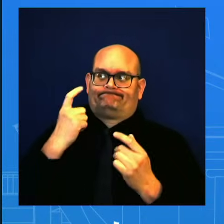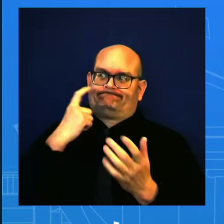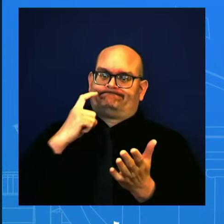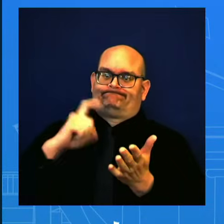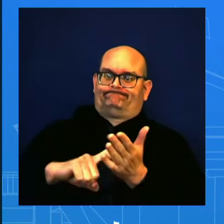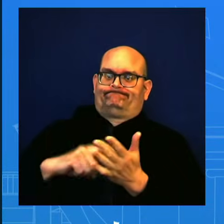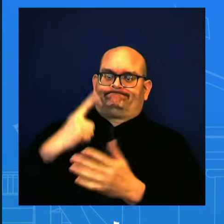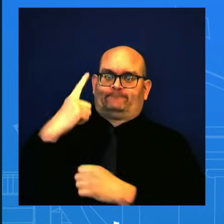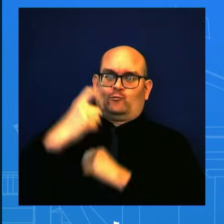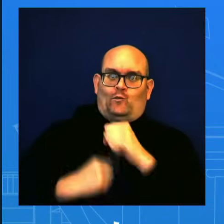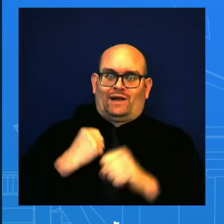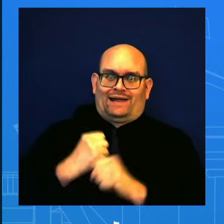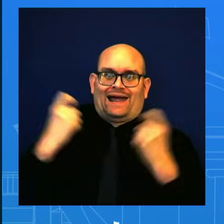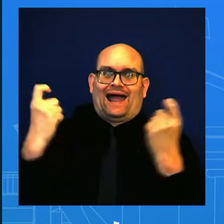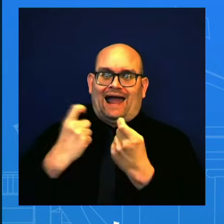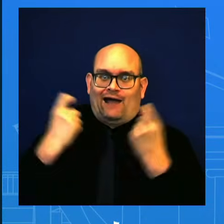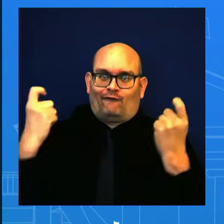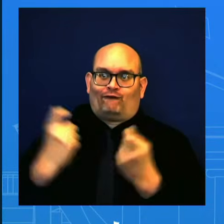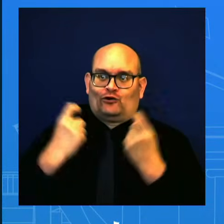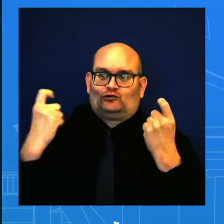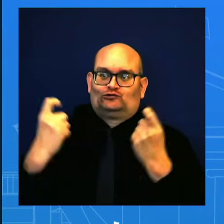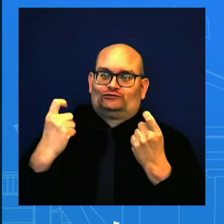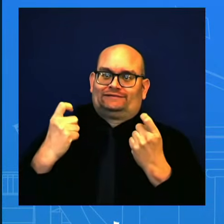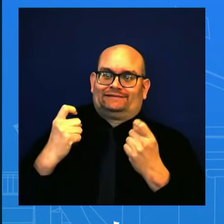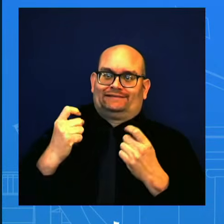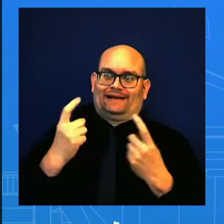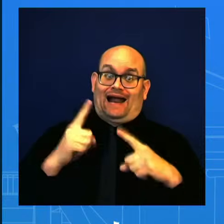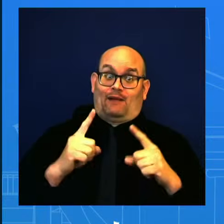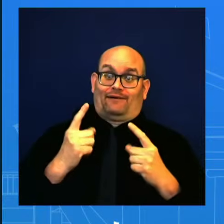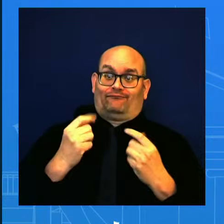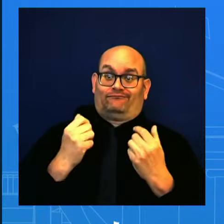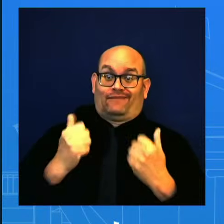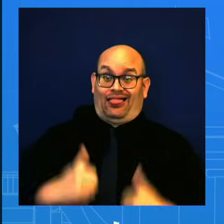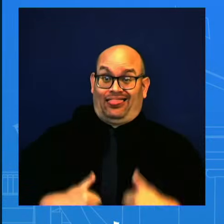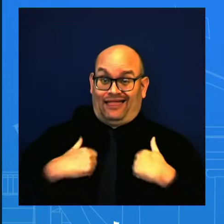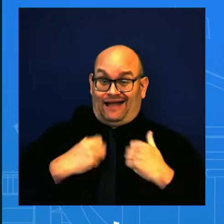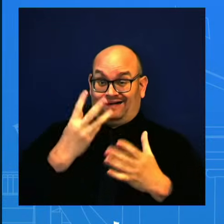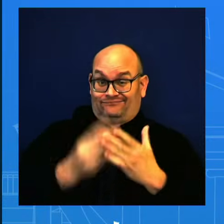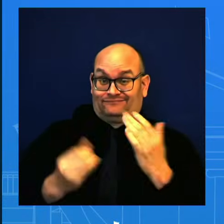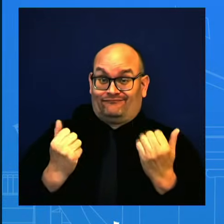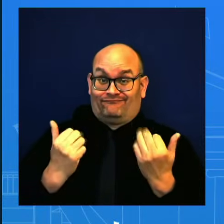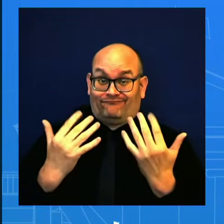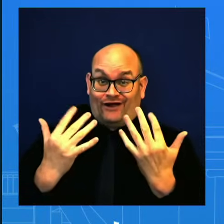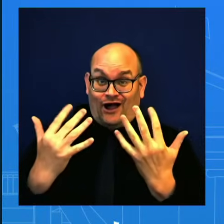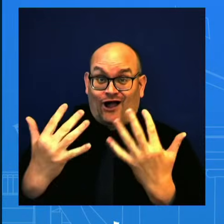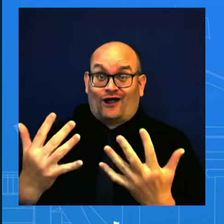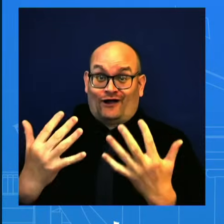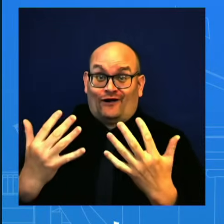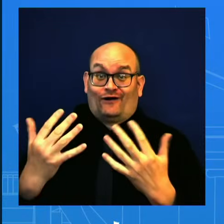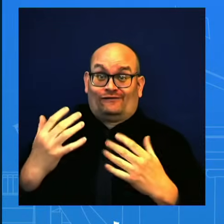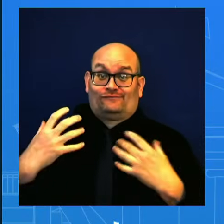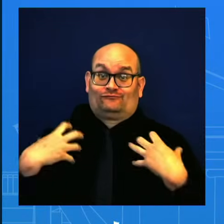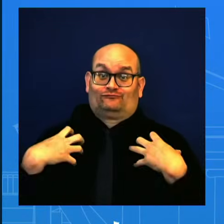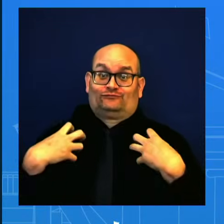in the facilitation of negotiations that have now reached a final stage." I was a little surprised by the reference to "final stage." Ms. Jean-Pierre: Yeah.